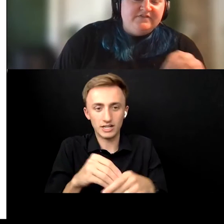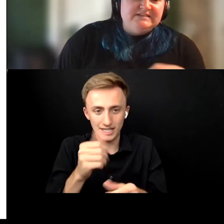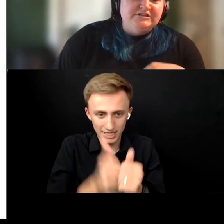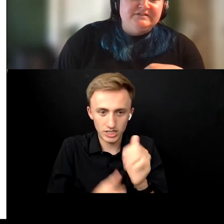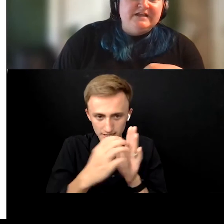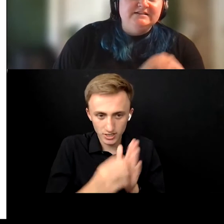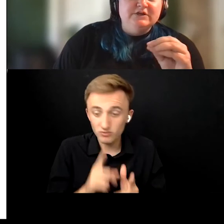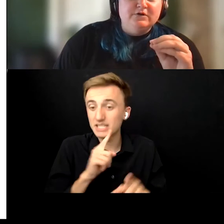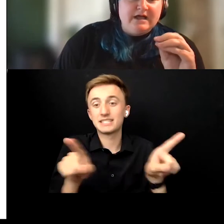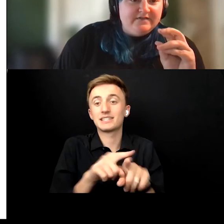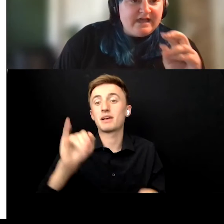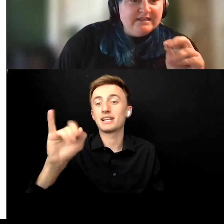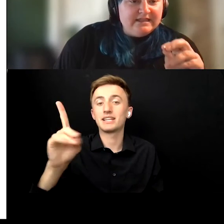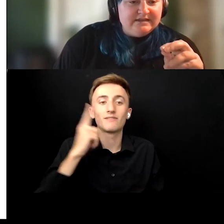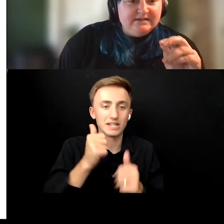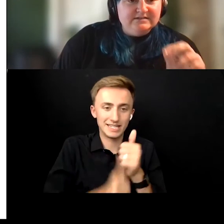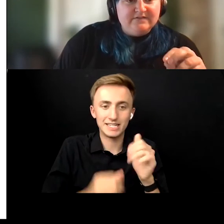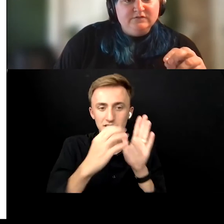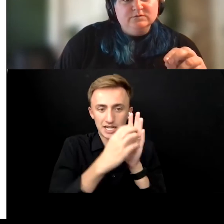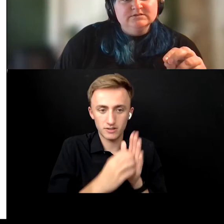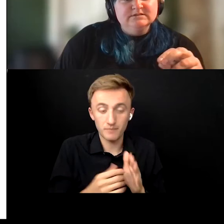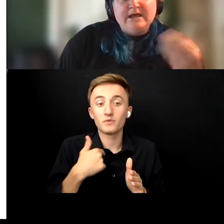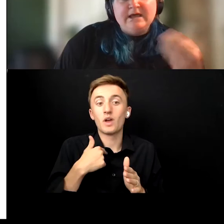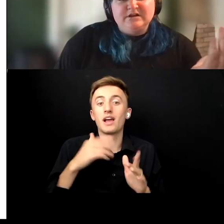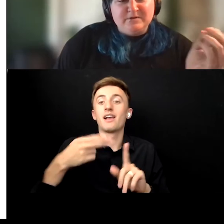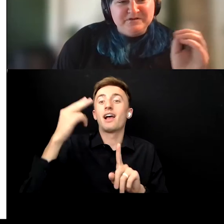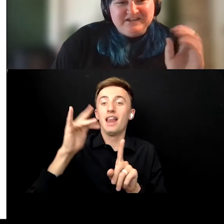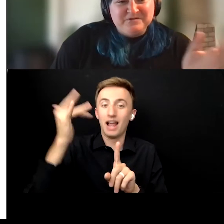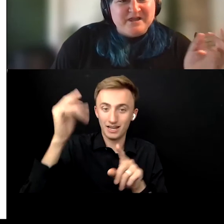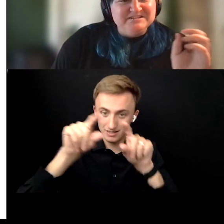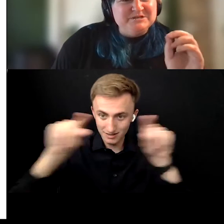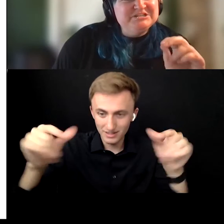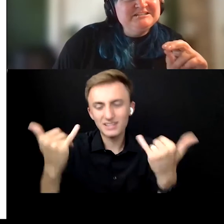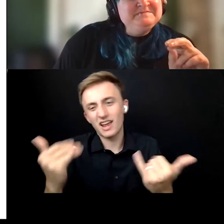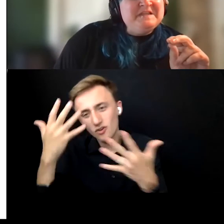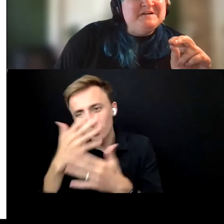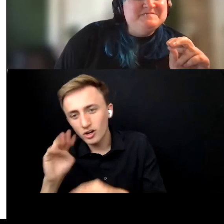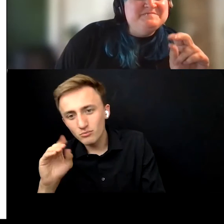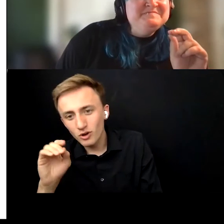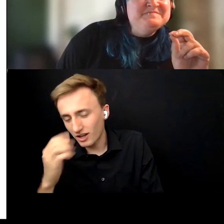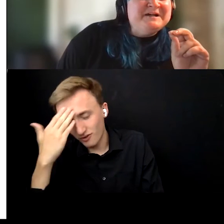every section. I have highlighted in DevTools, now in dark mode, I don't know why I switched,